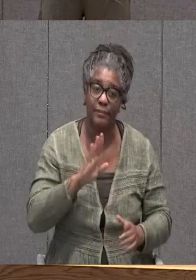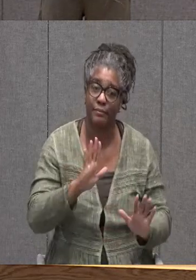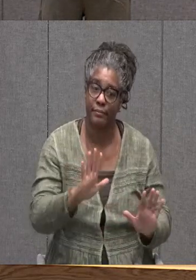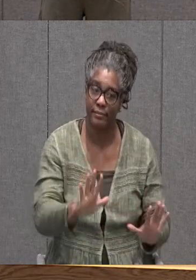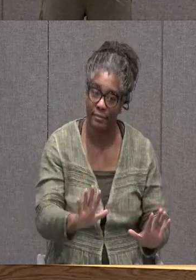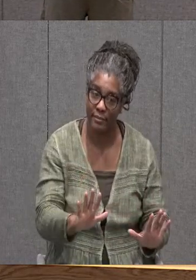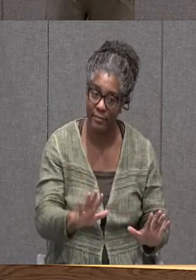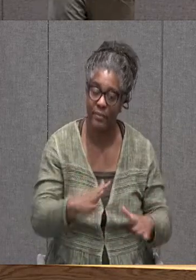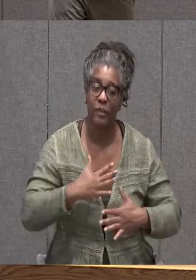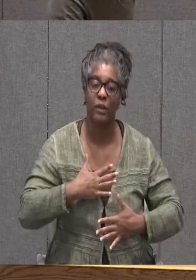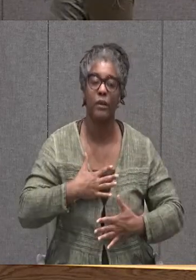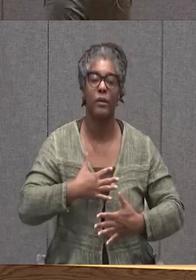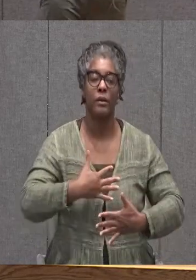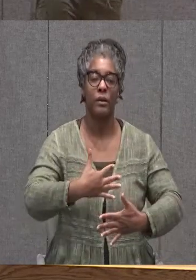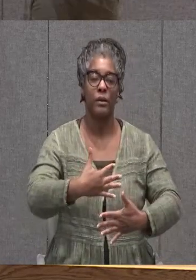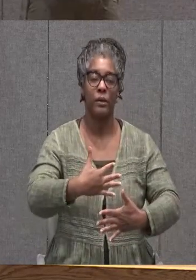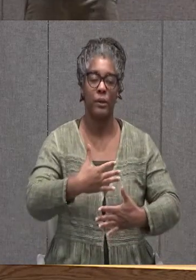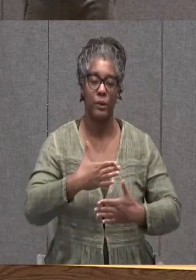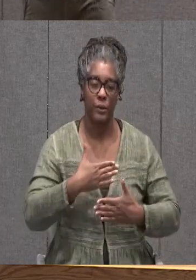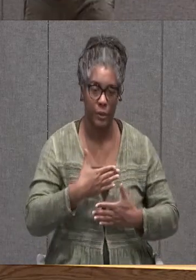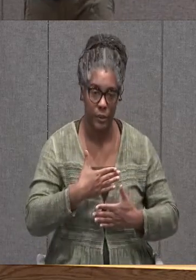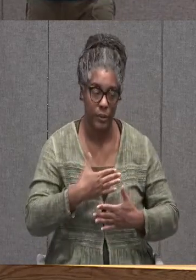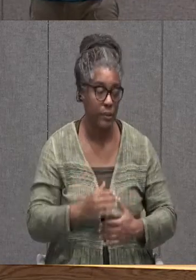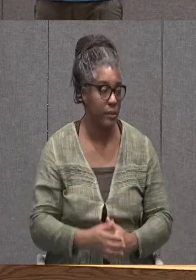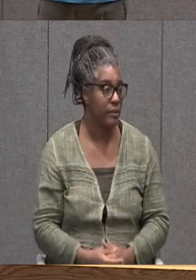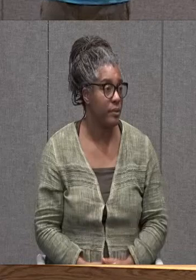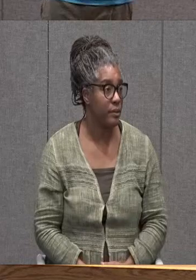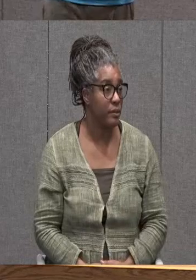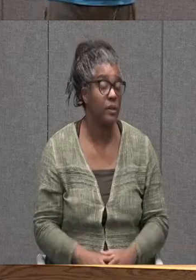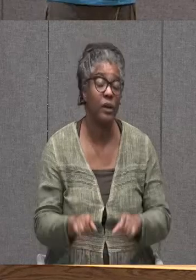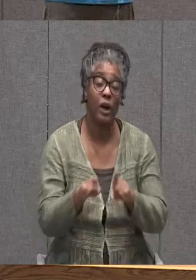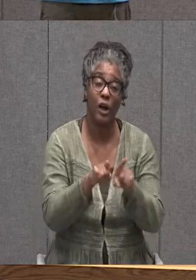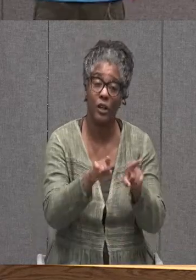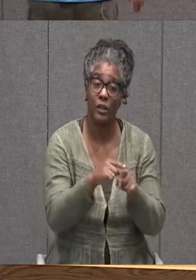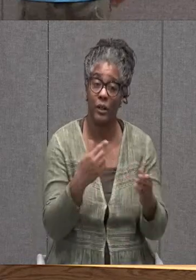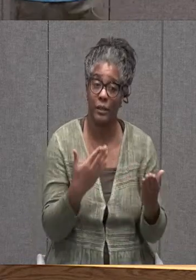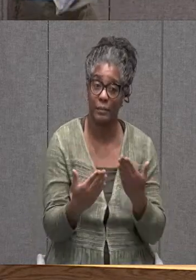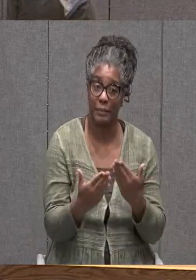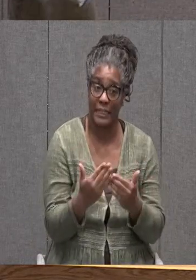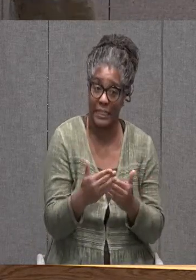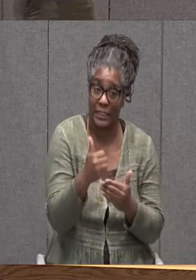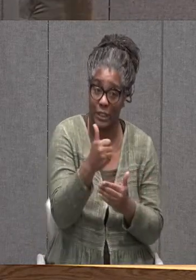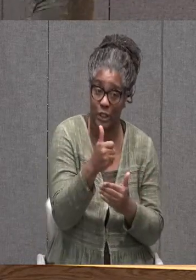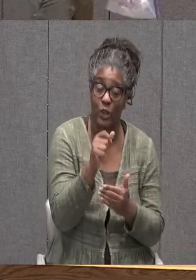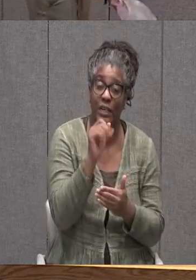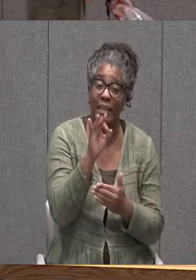(deep breathing) It might also be easier if somebody tosses you the bag,